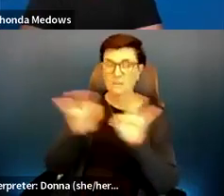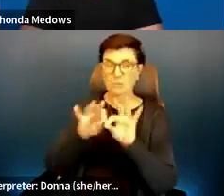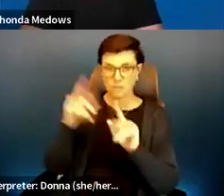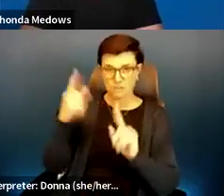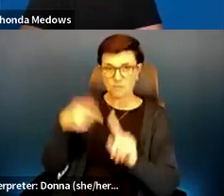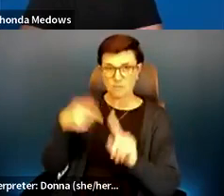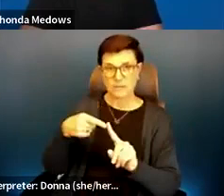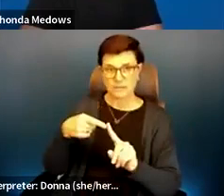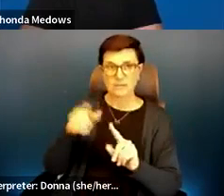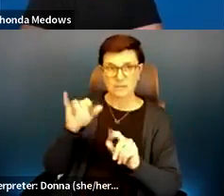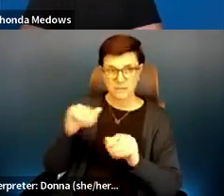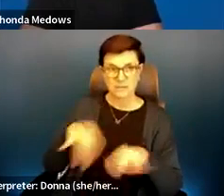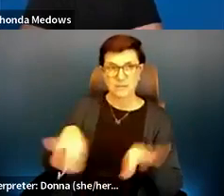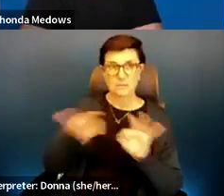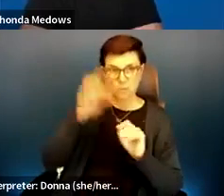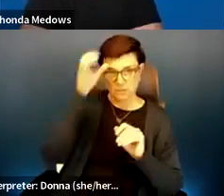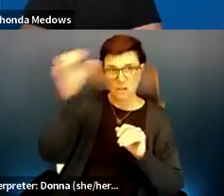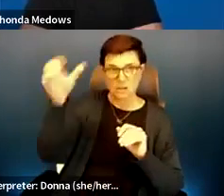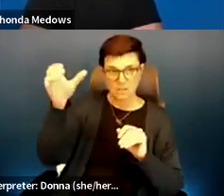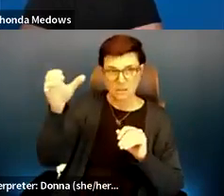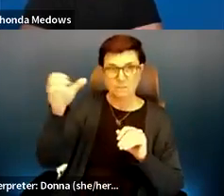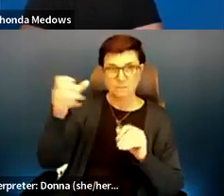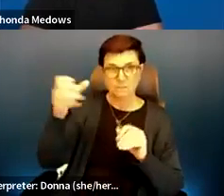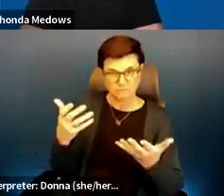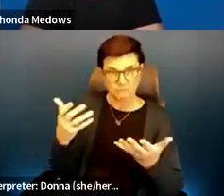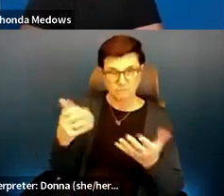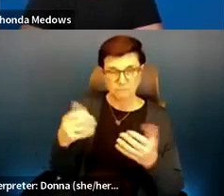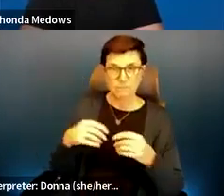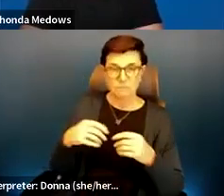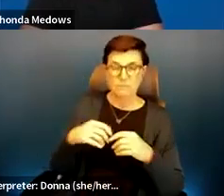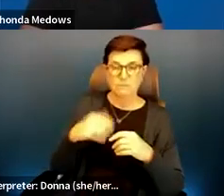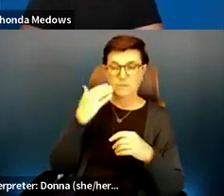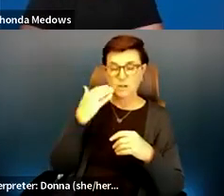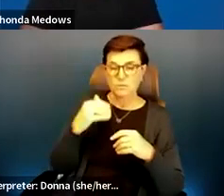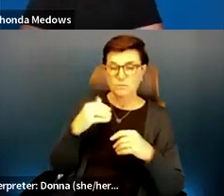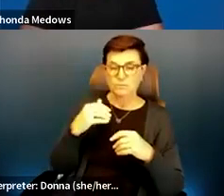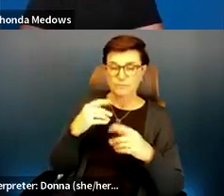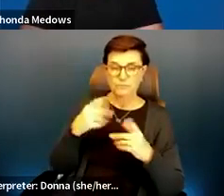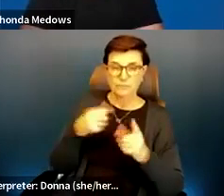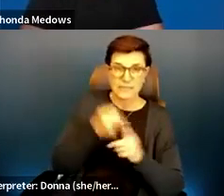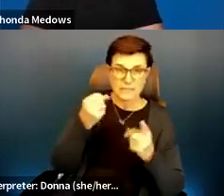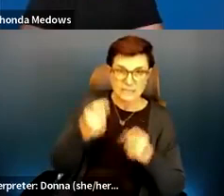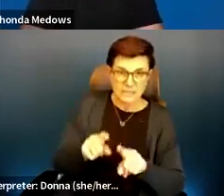how this relates to incident command and also this Office of Readiness and Response.